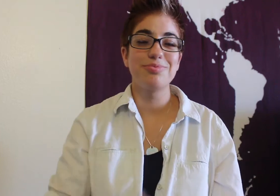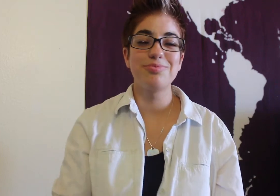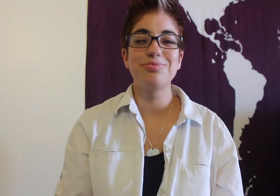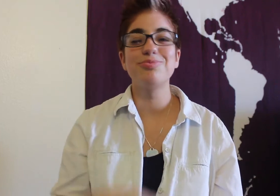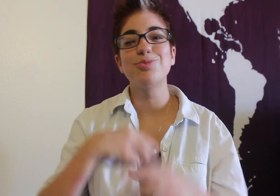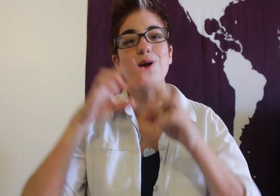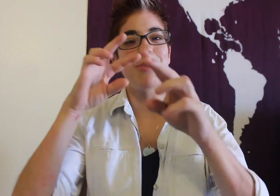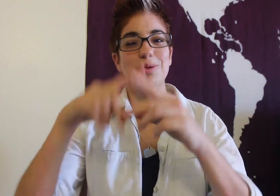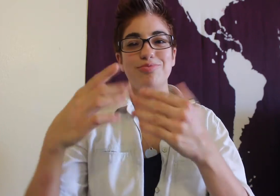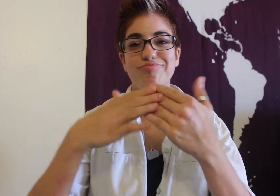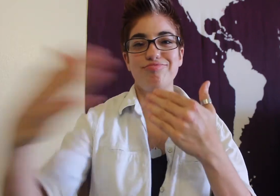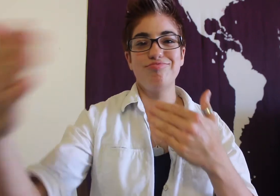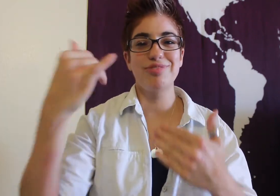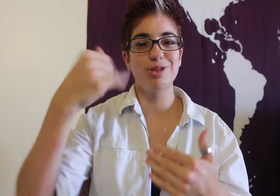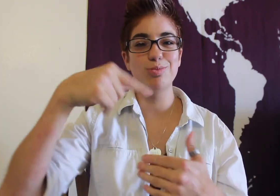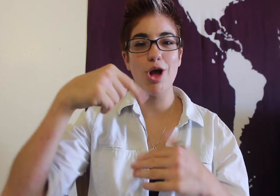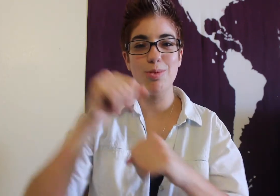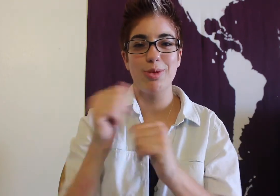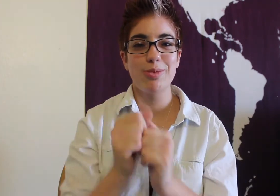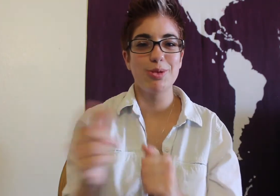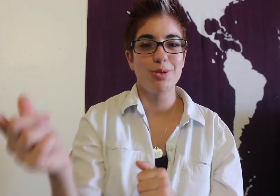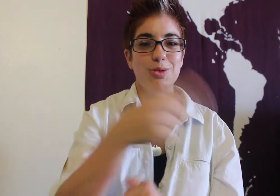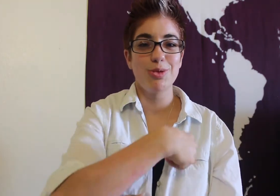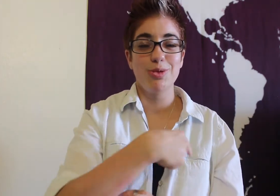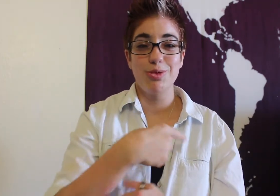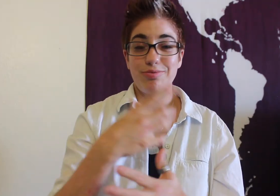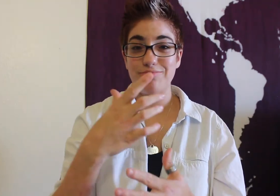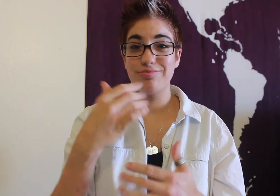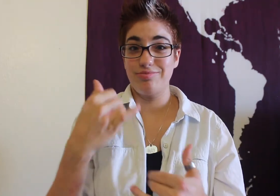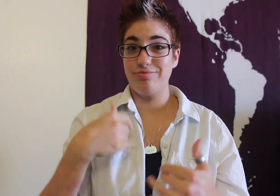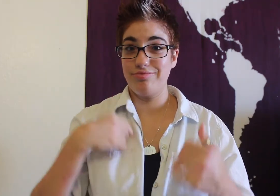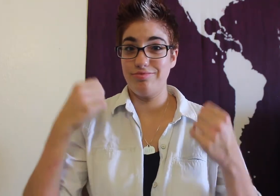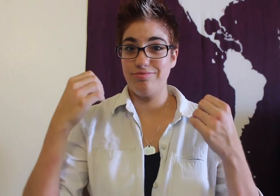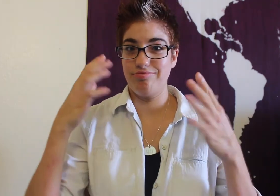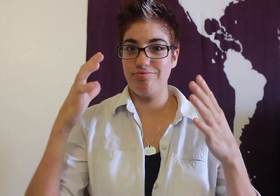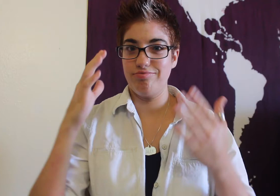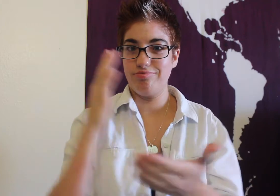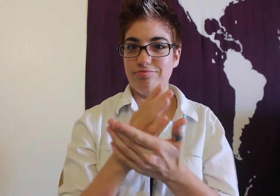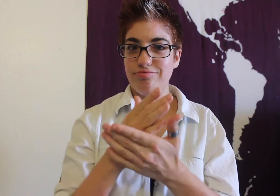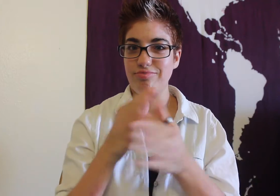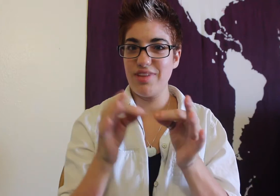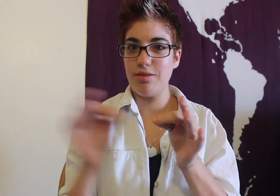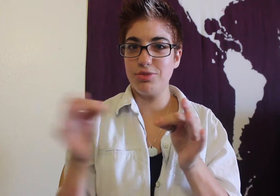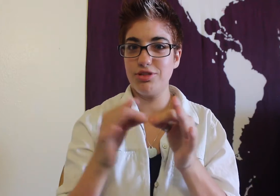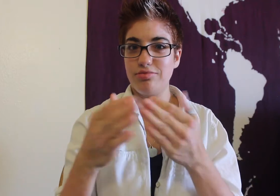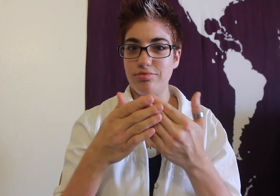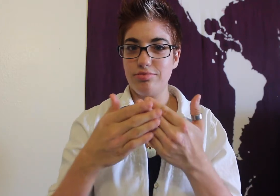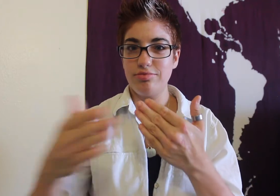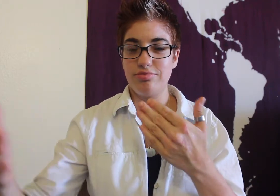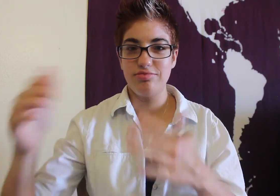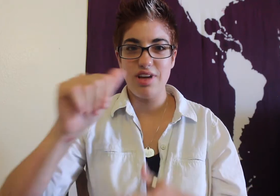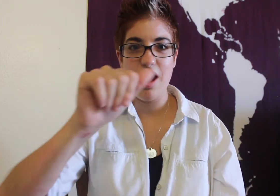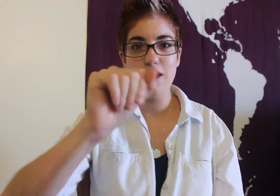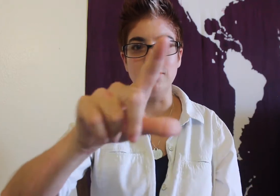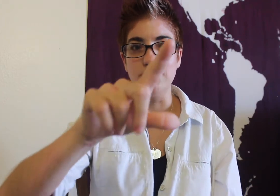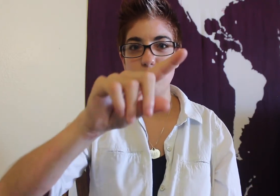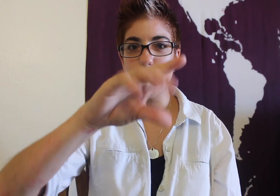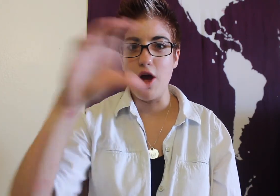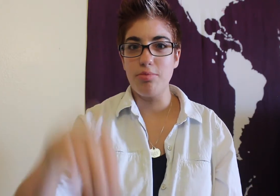Overall, I am looking forward to work with you all for this quarter! Ok, ready! The caption will no longer exist…ASL 100%!